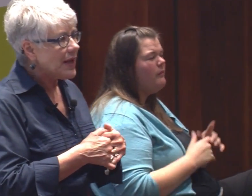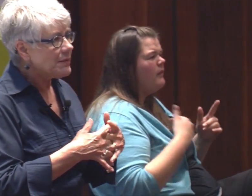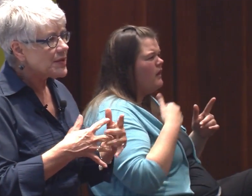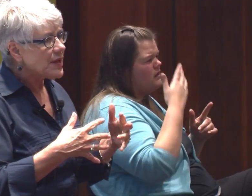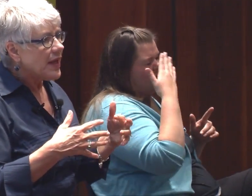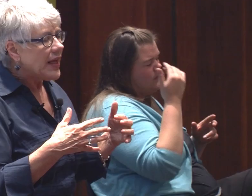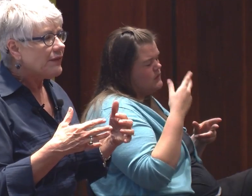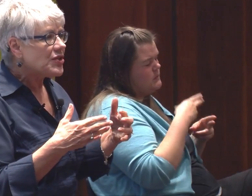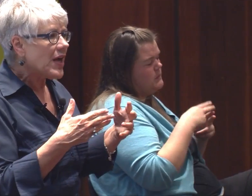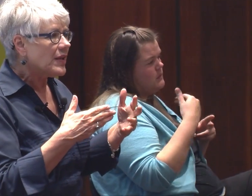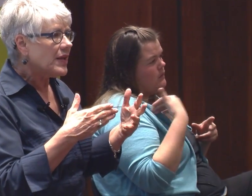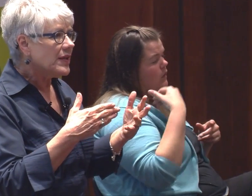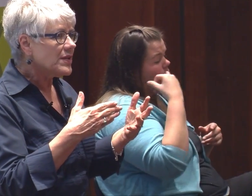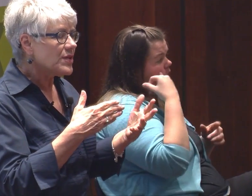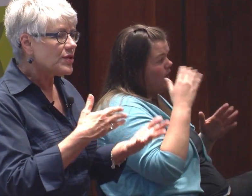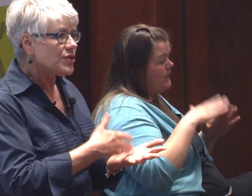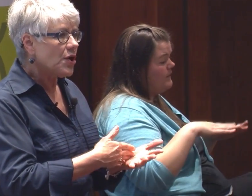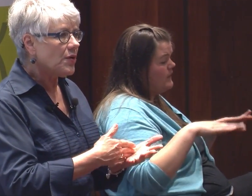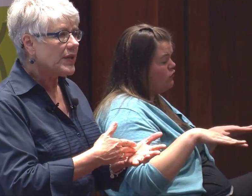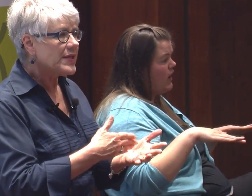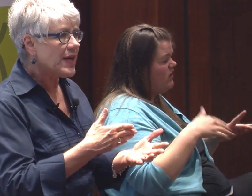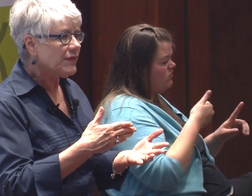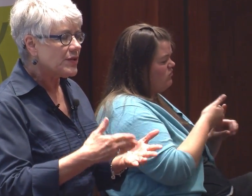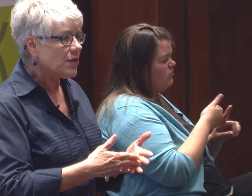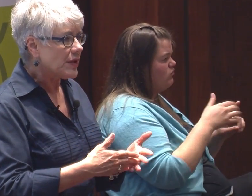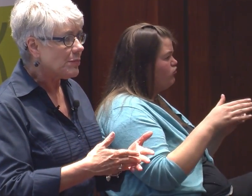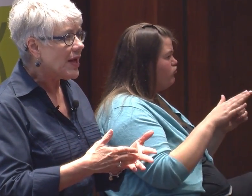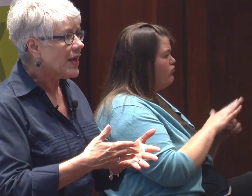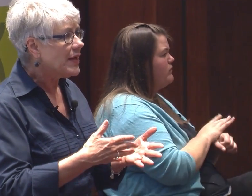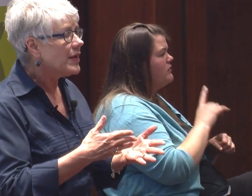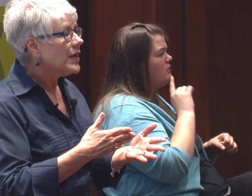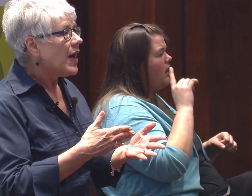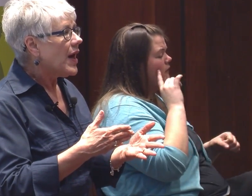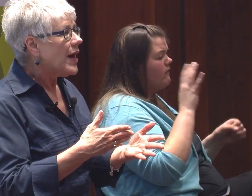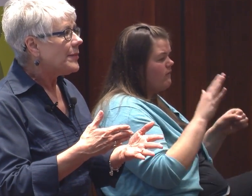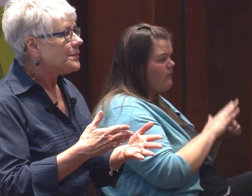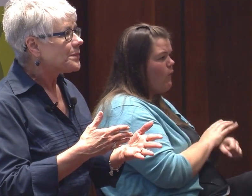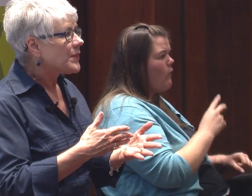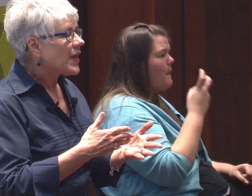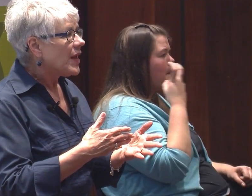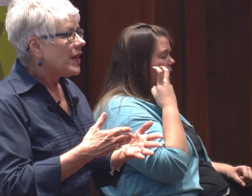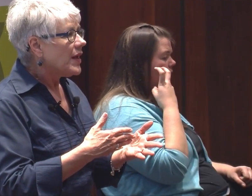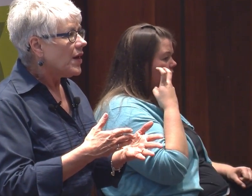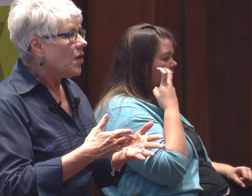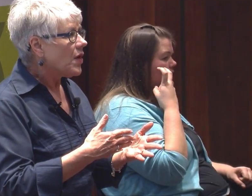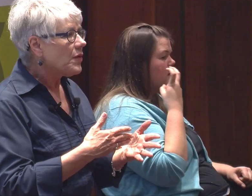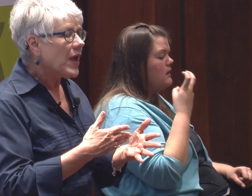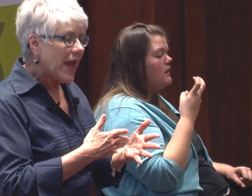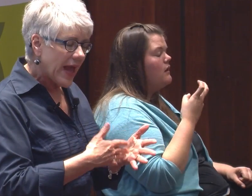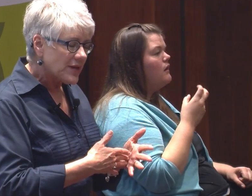Sometimes if a child is totally deaf and totally blind or has